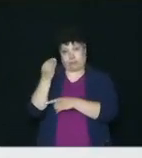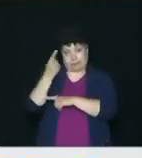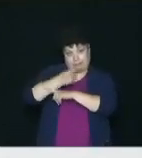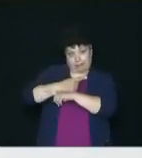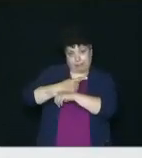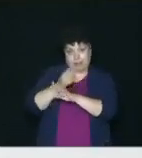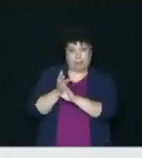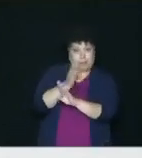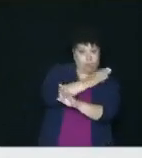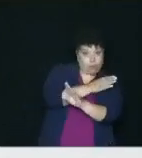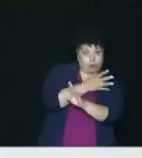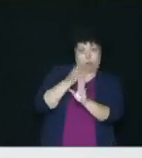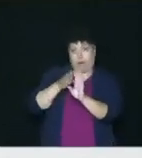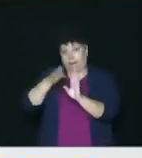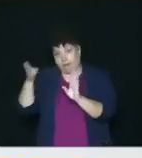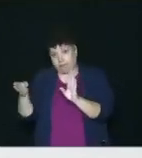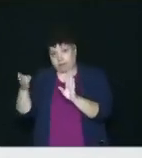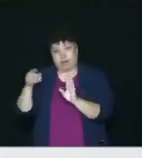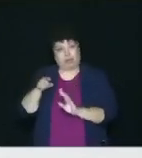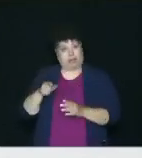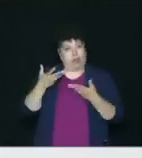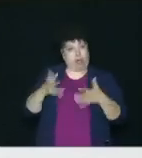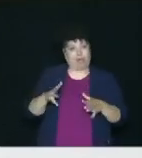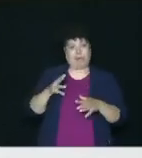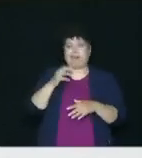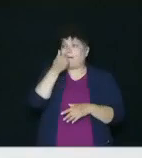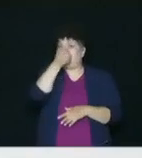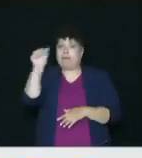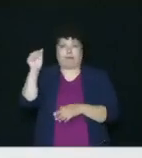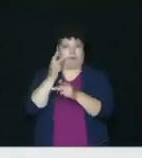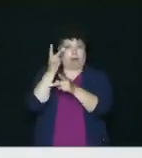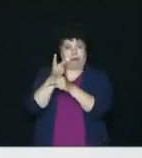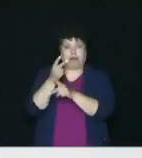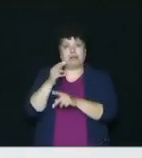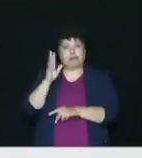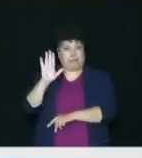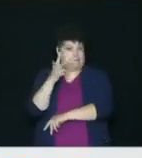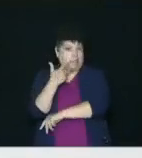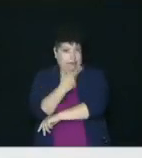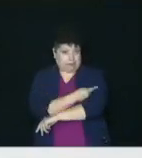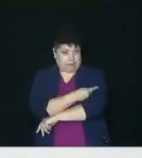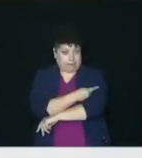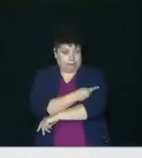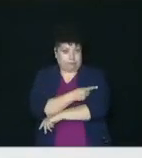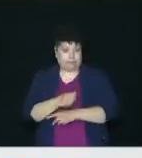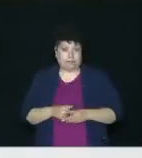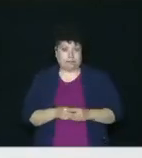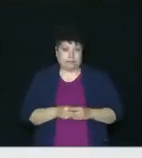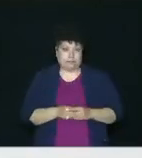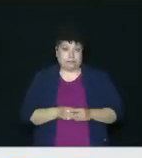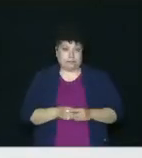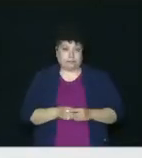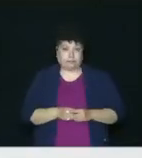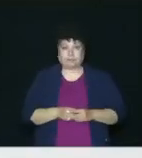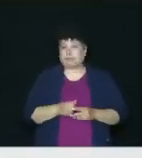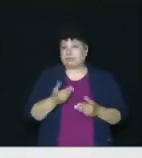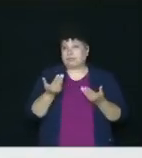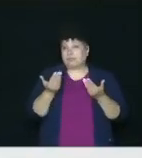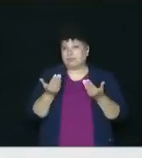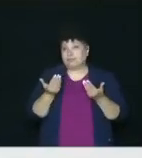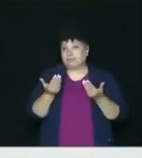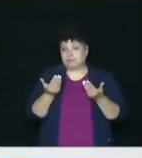THAT CHILDREN SIX MONTHS TO FIVE